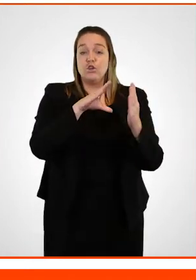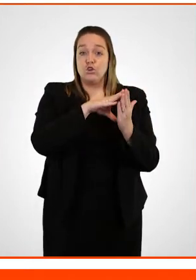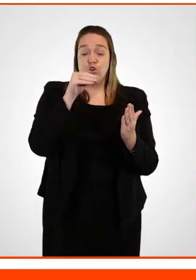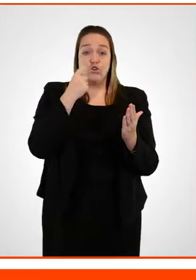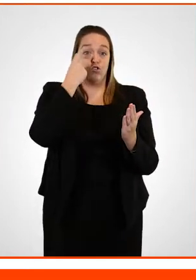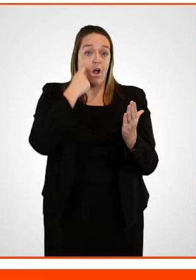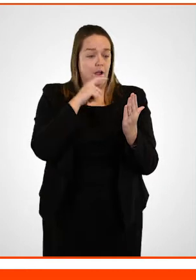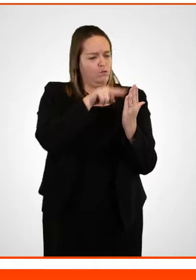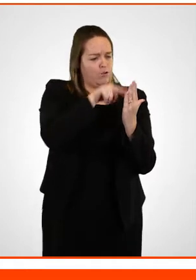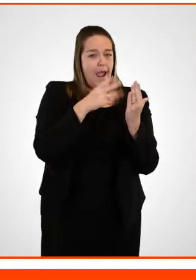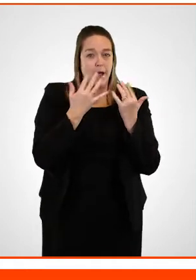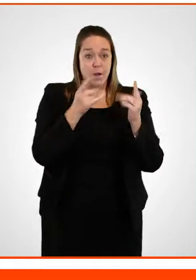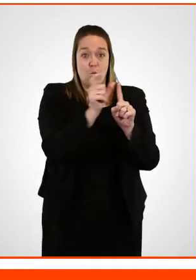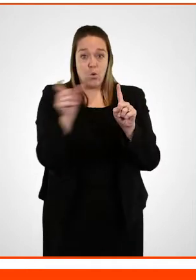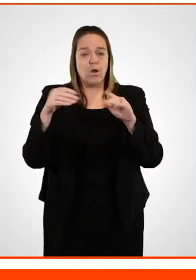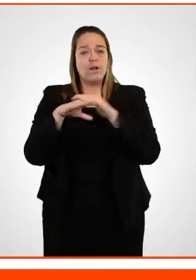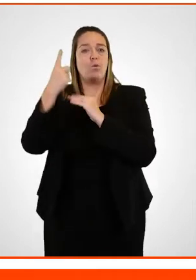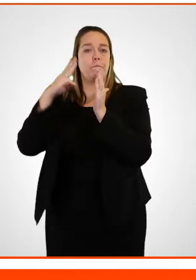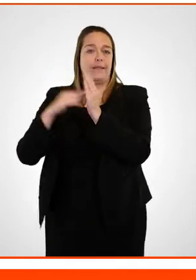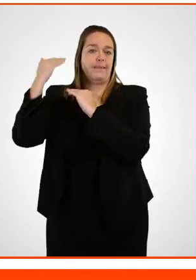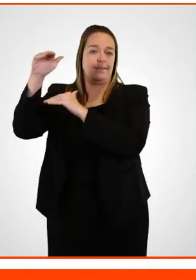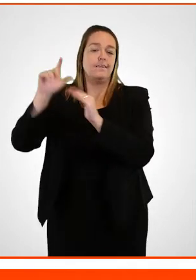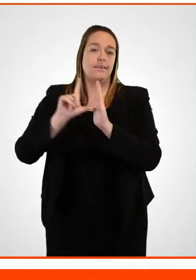as that student can in that one-minute period of time.